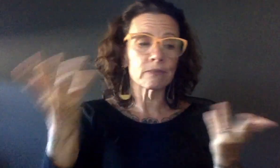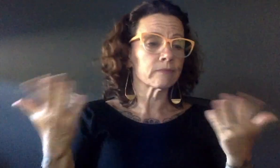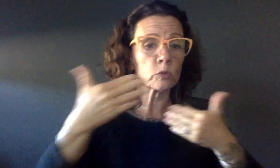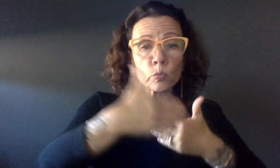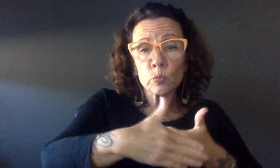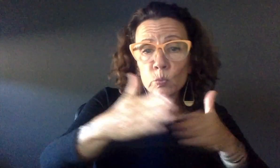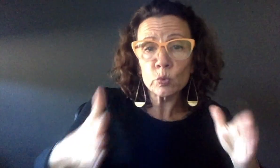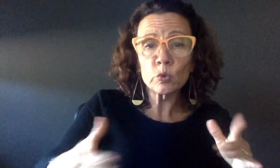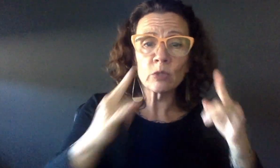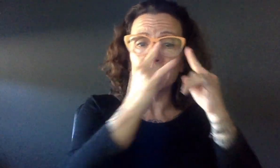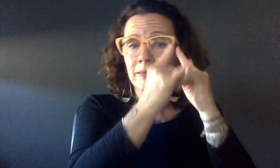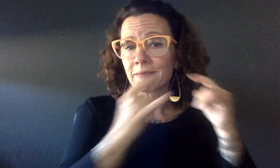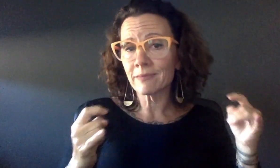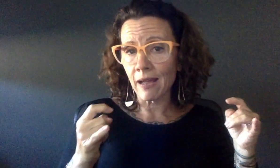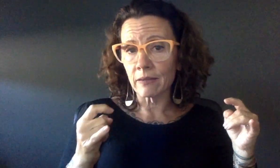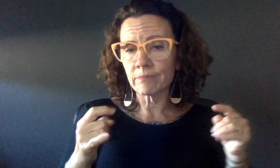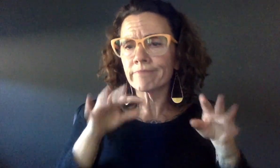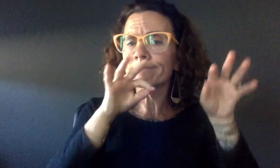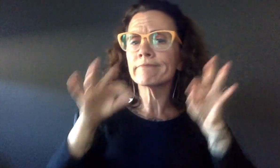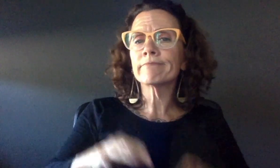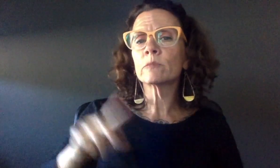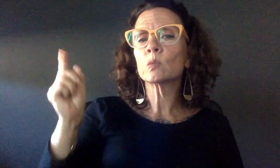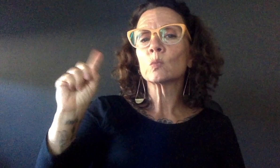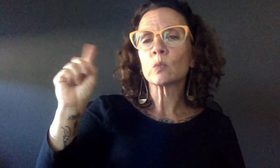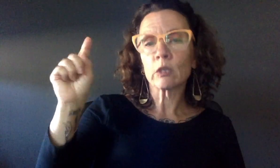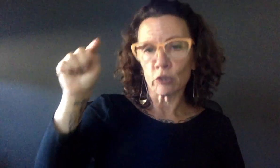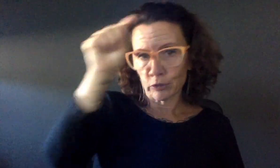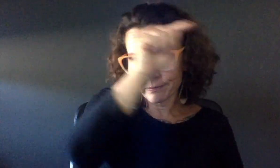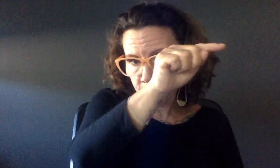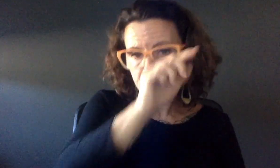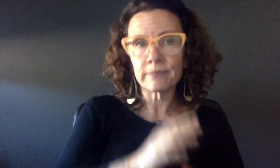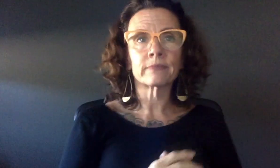the main gathering space such as a room or a tent.